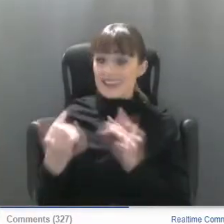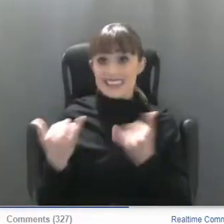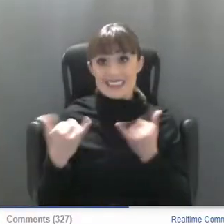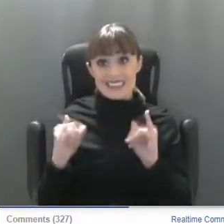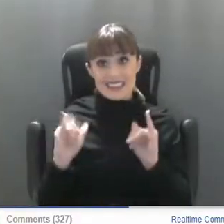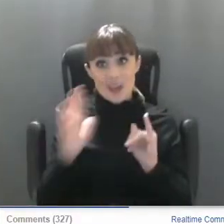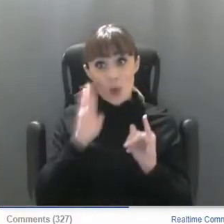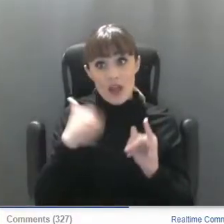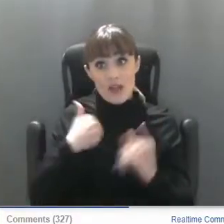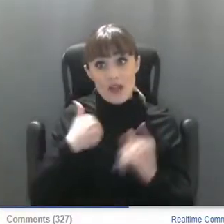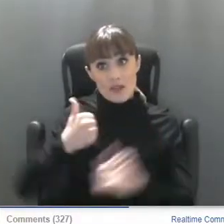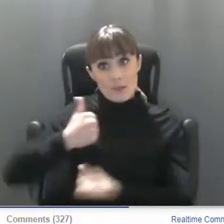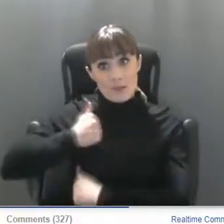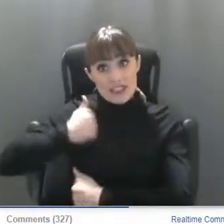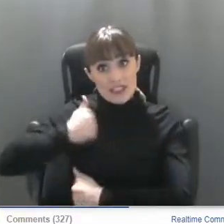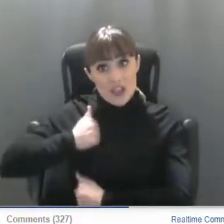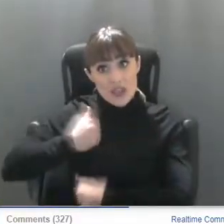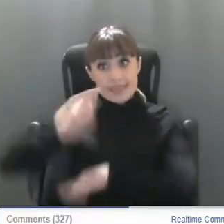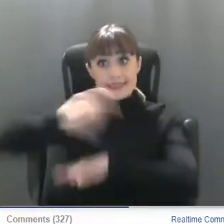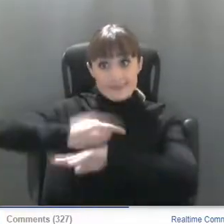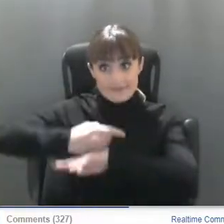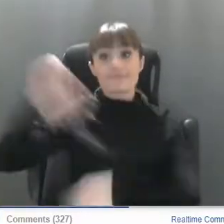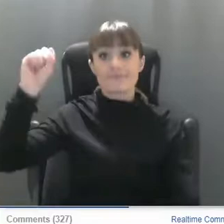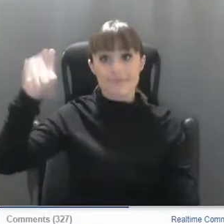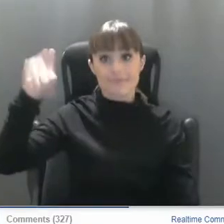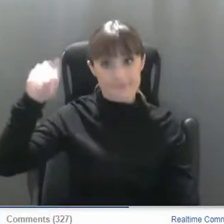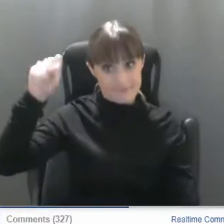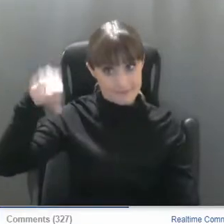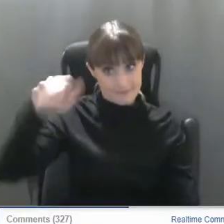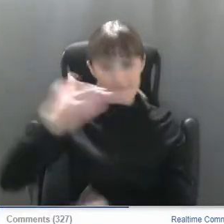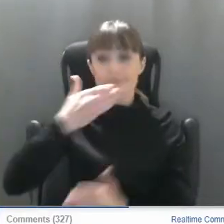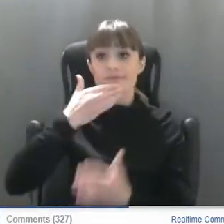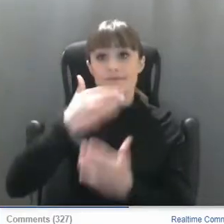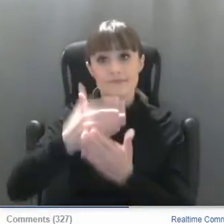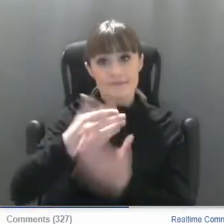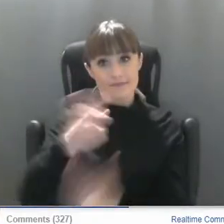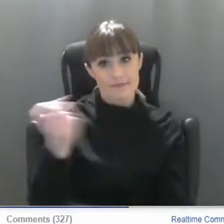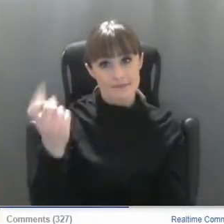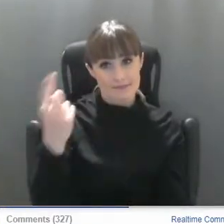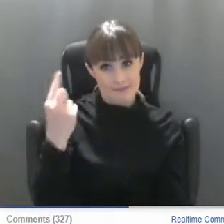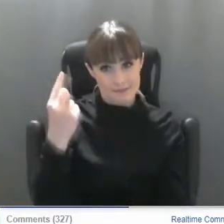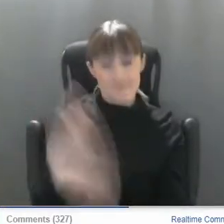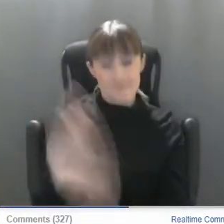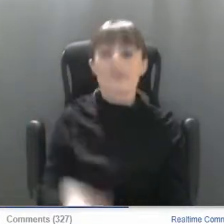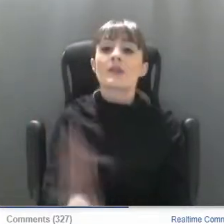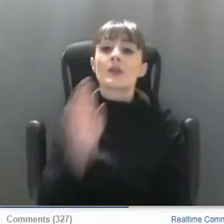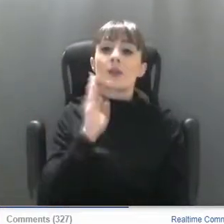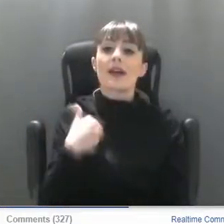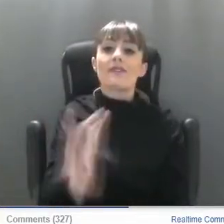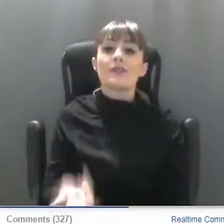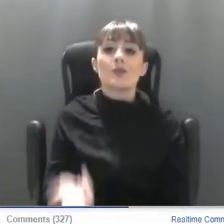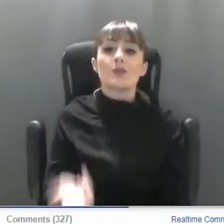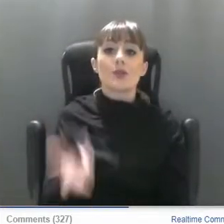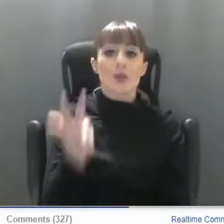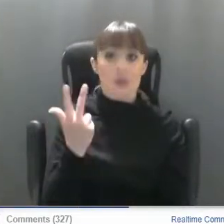military days a year. And the first one is coming up in May. Armed Forces Day.